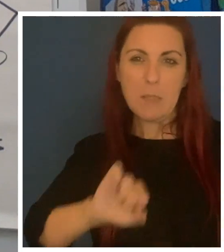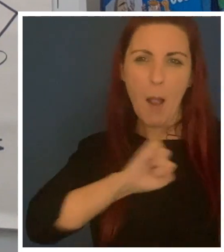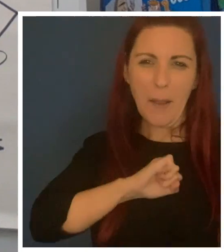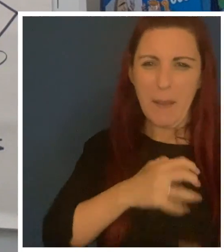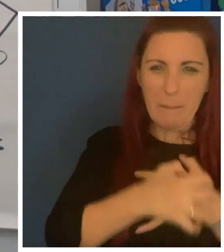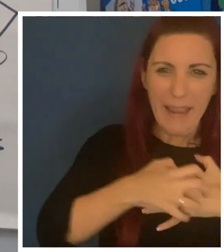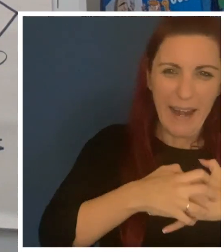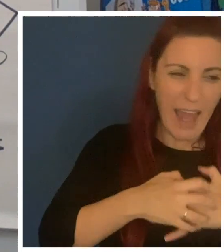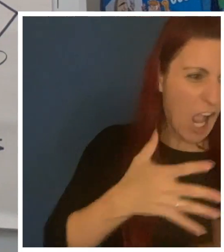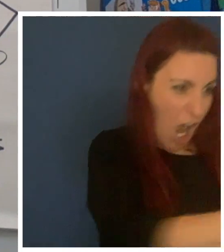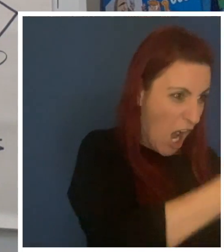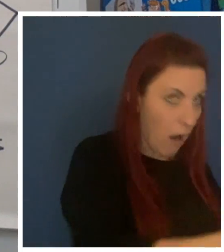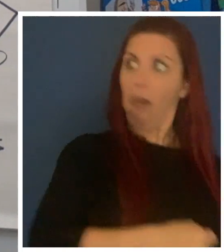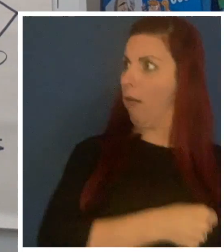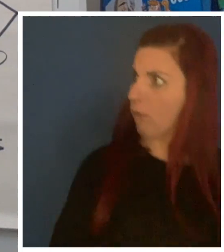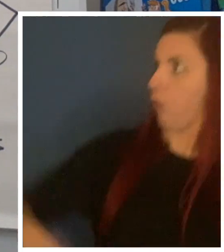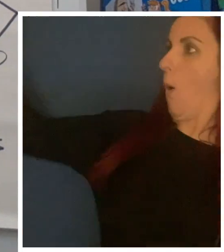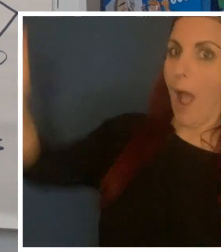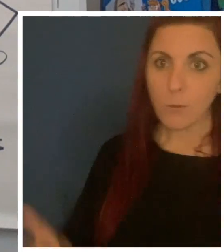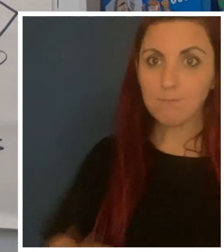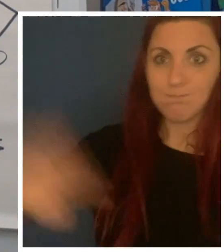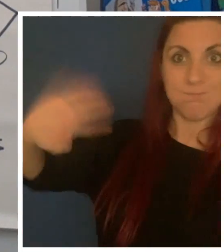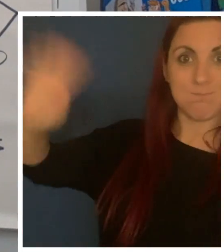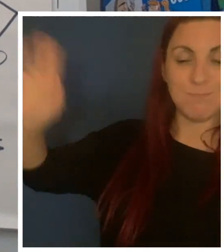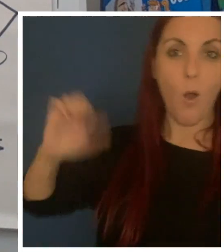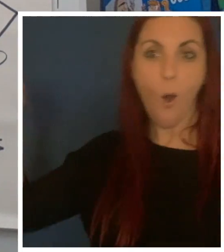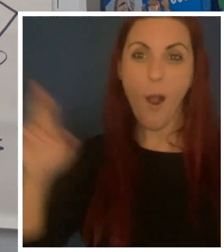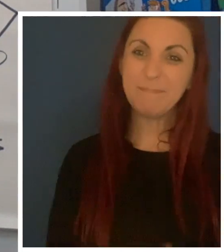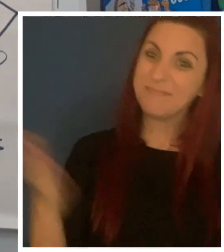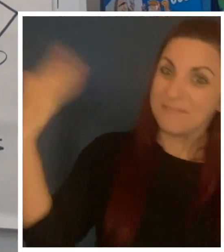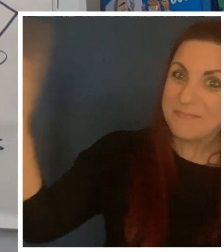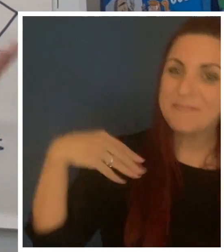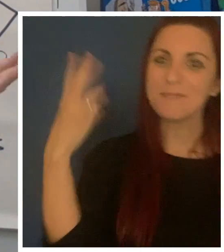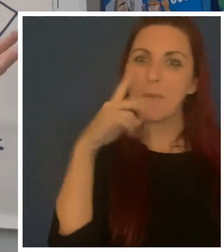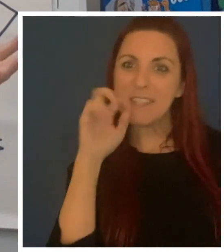Is she going to be really nice and give him a glass of milk and sit down and they're watching telly and turn off all the lights because they don't need